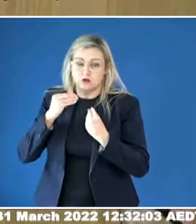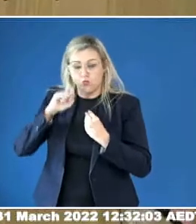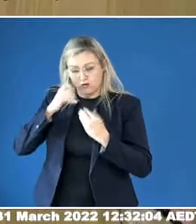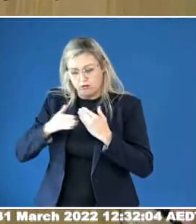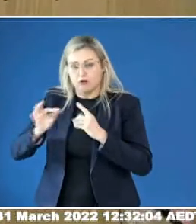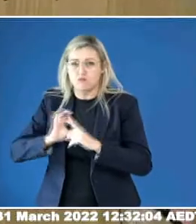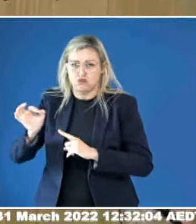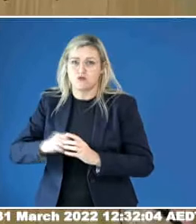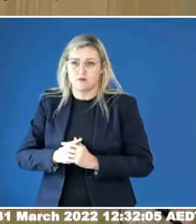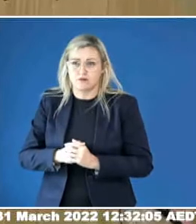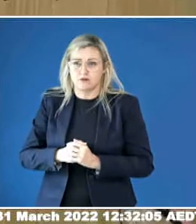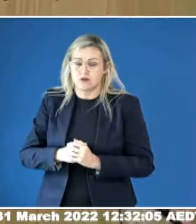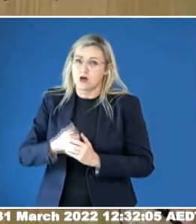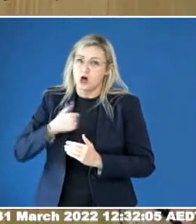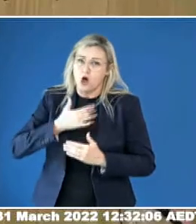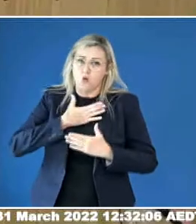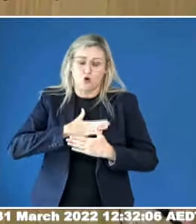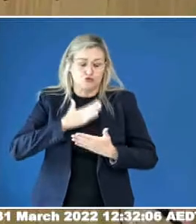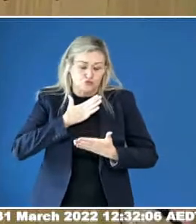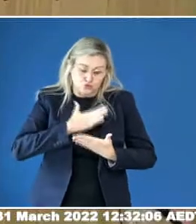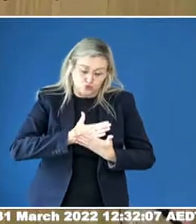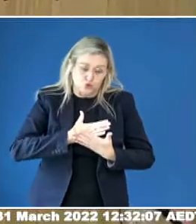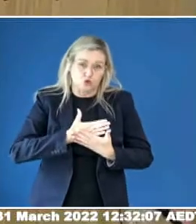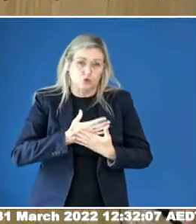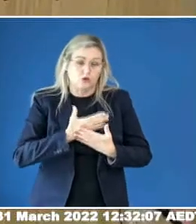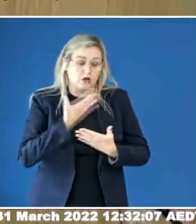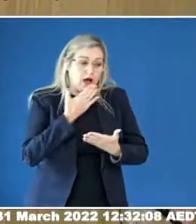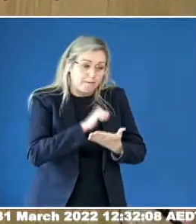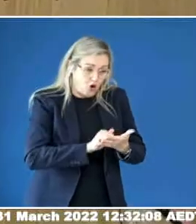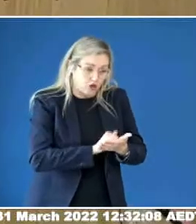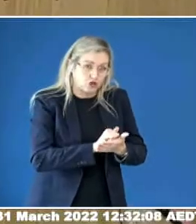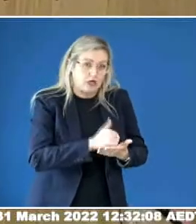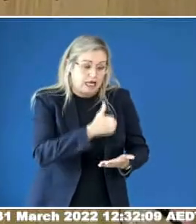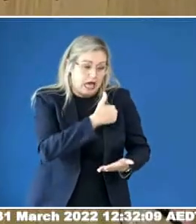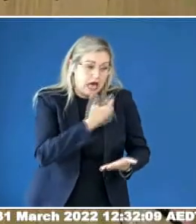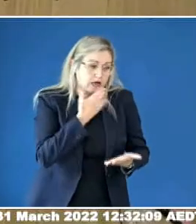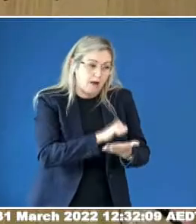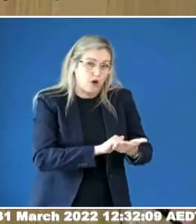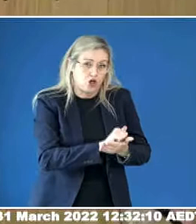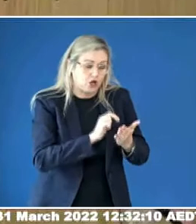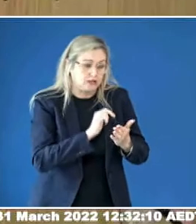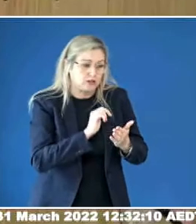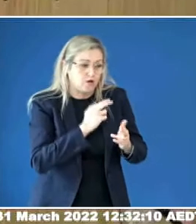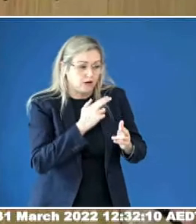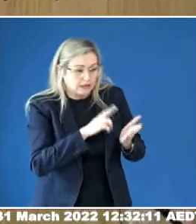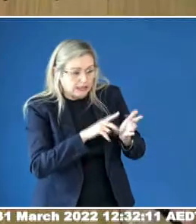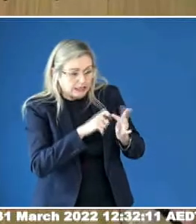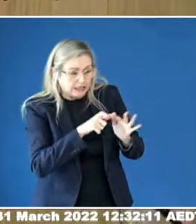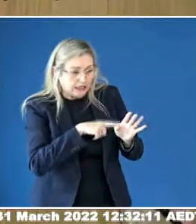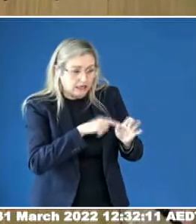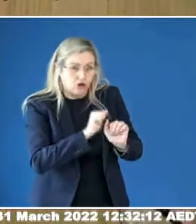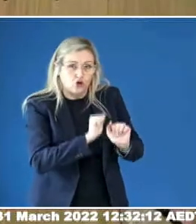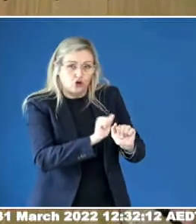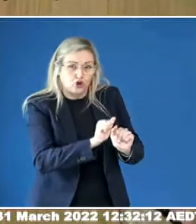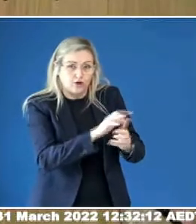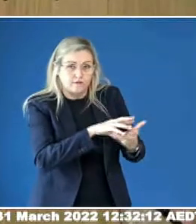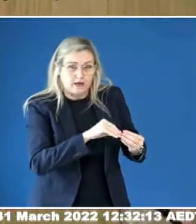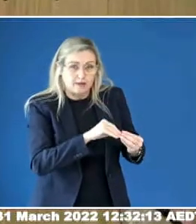and I just want to offer my deepest apology to Niky and her family for not fully